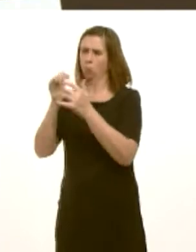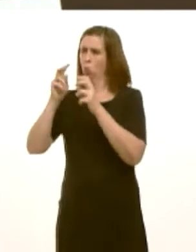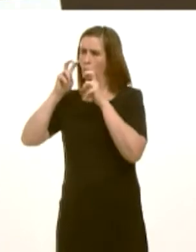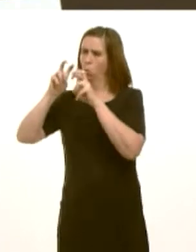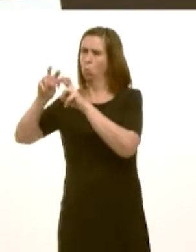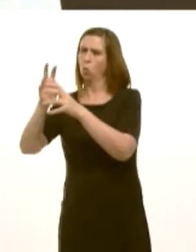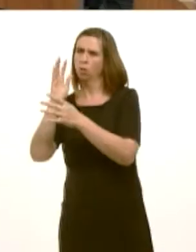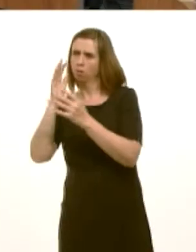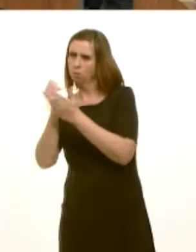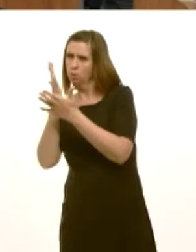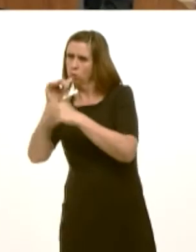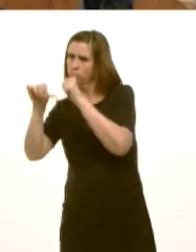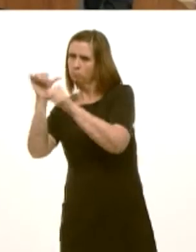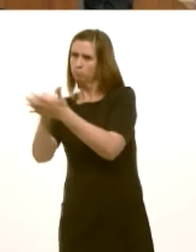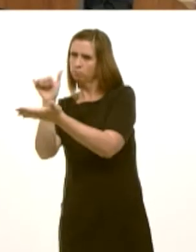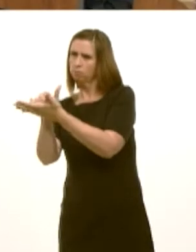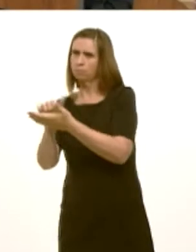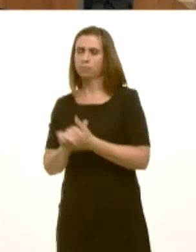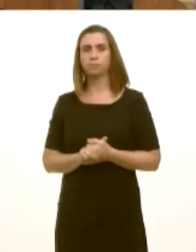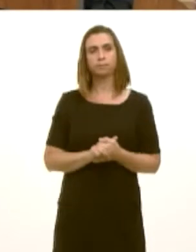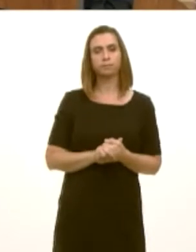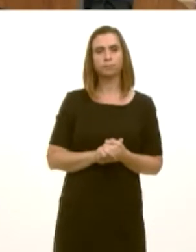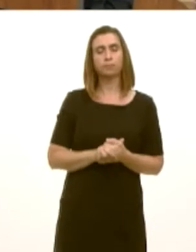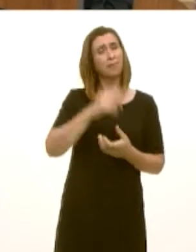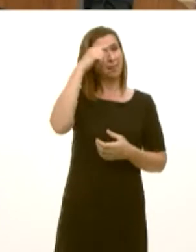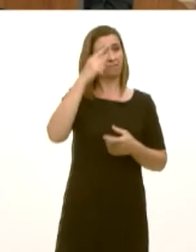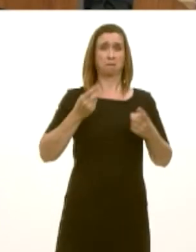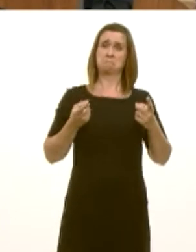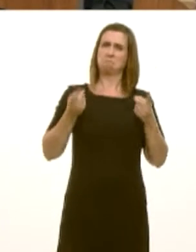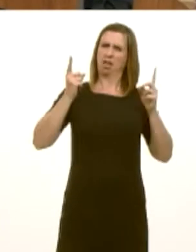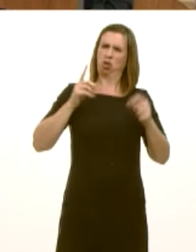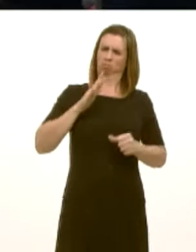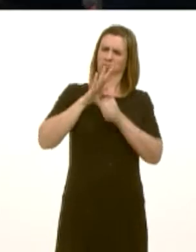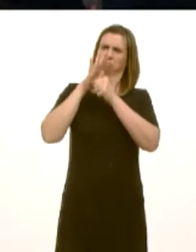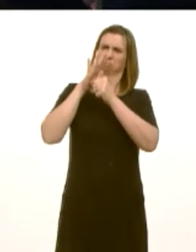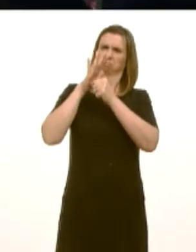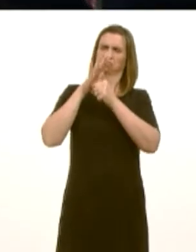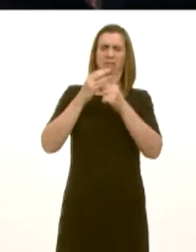Llyr Gruffydd: First Minister, should managers that fail in their duty receive a six-figure pay-off?